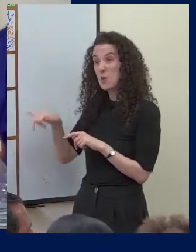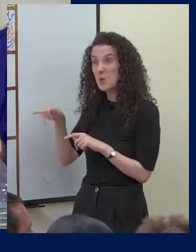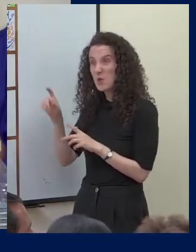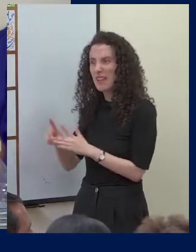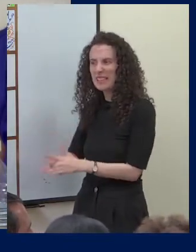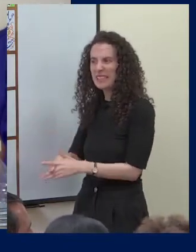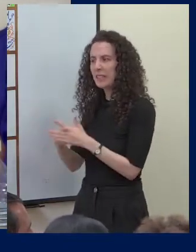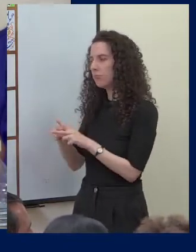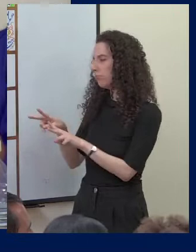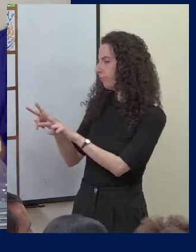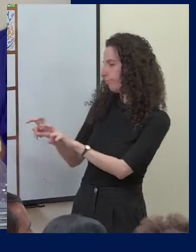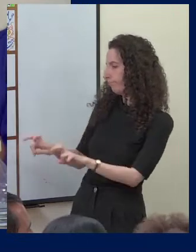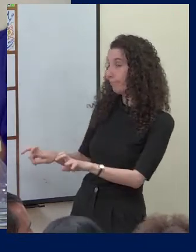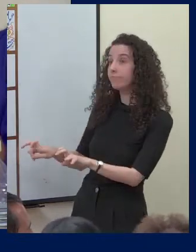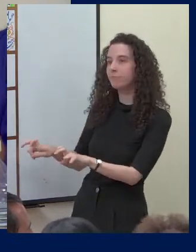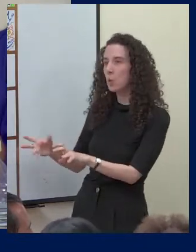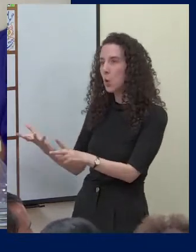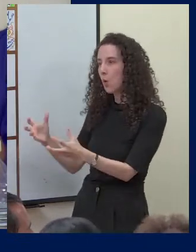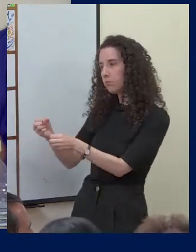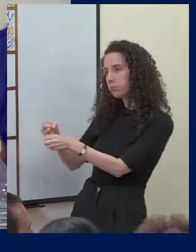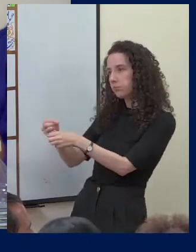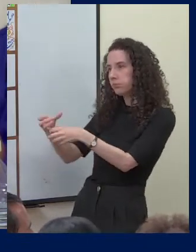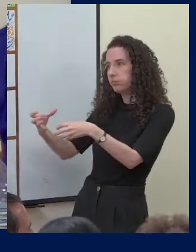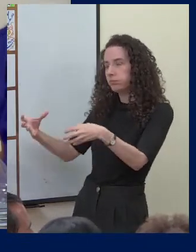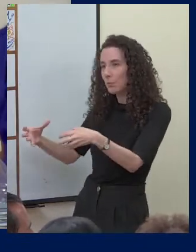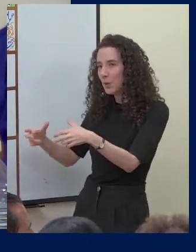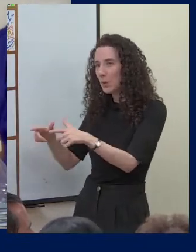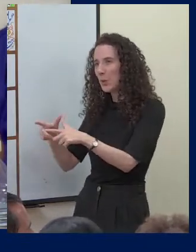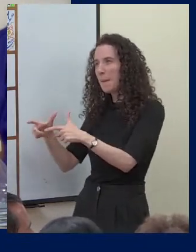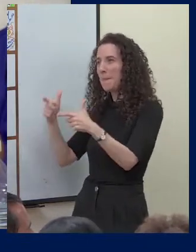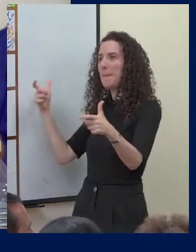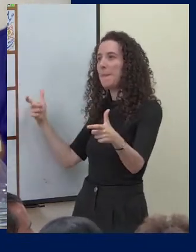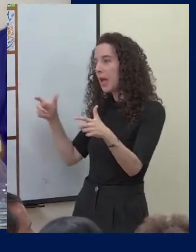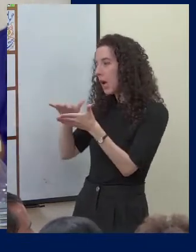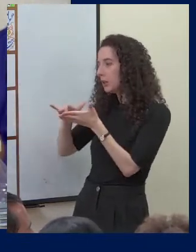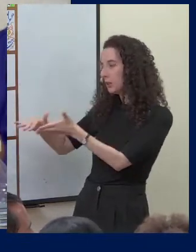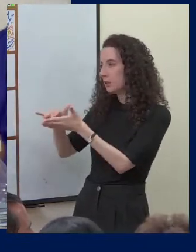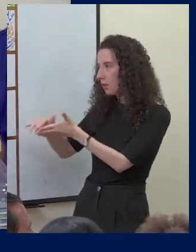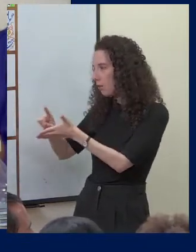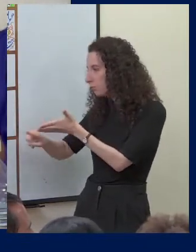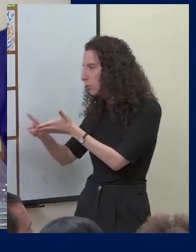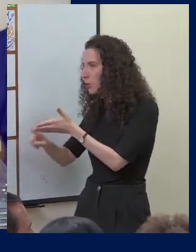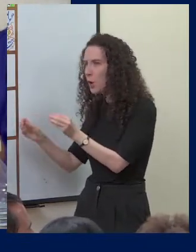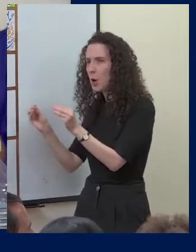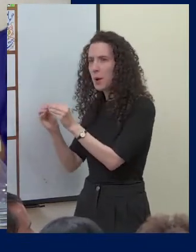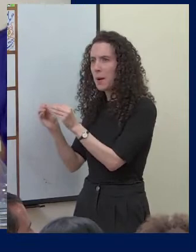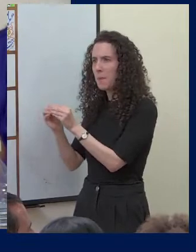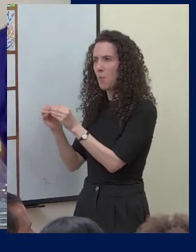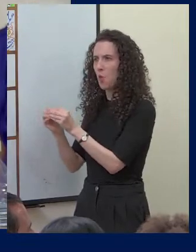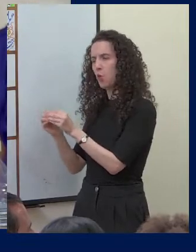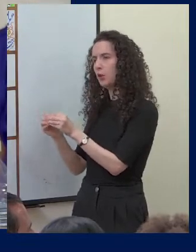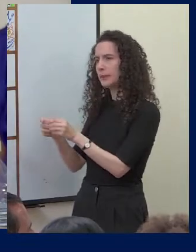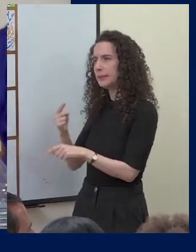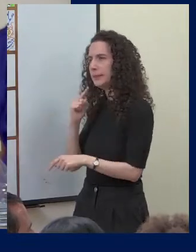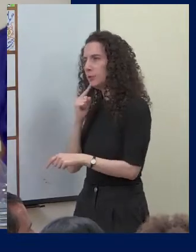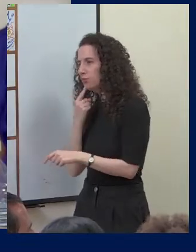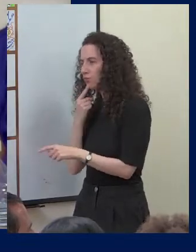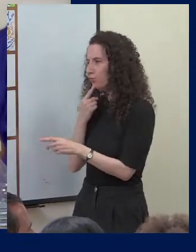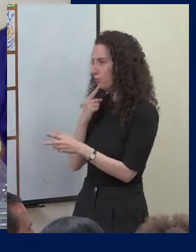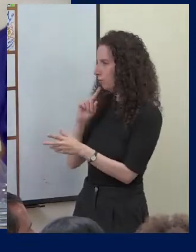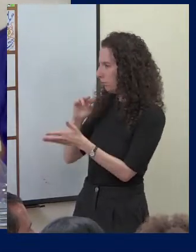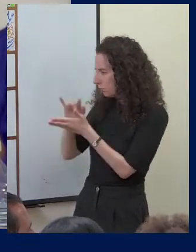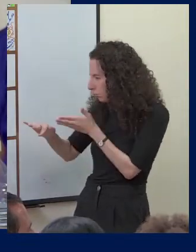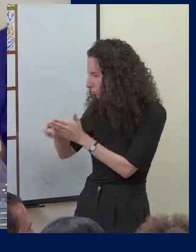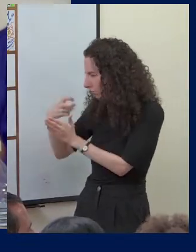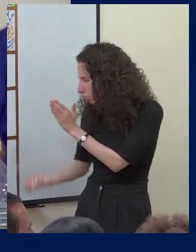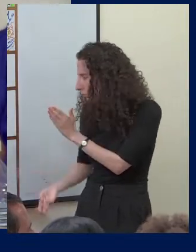a larger study so that we could find with more rigor findings about the -- it was necessarily